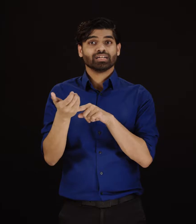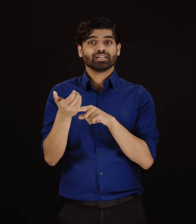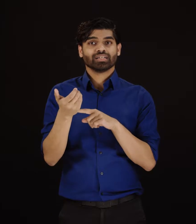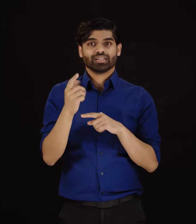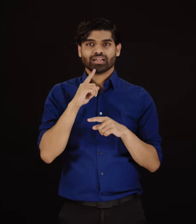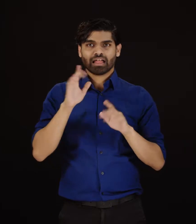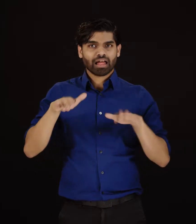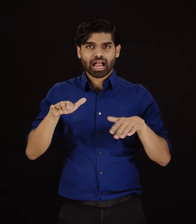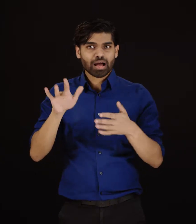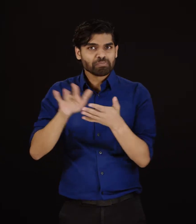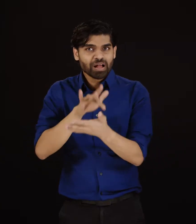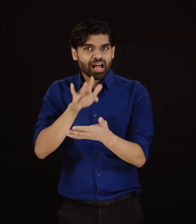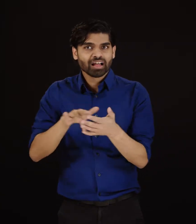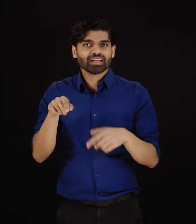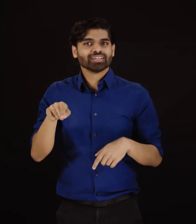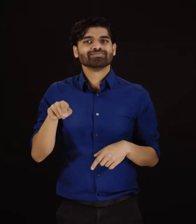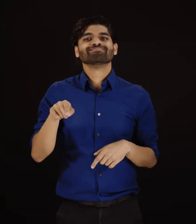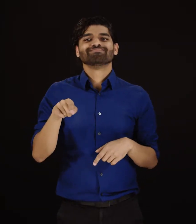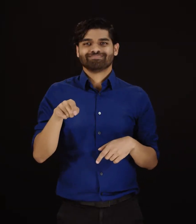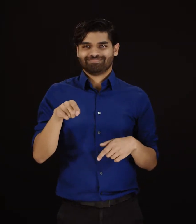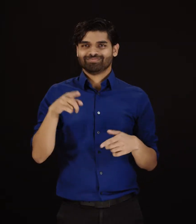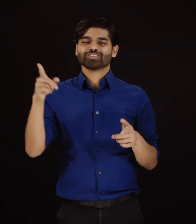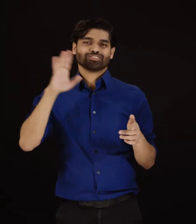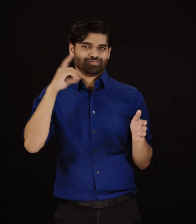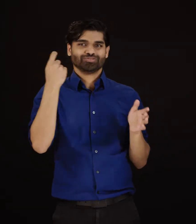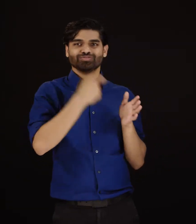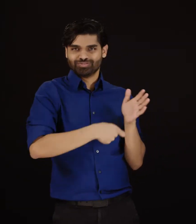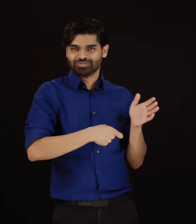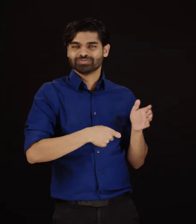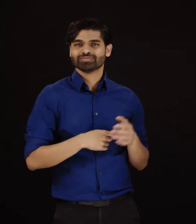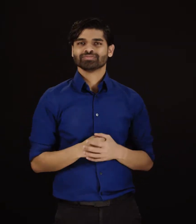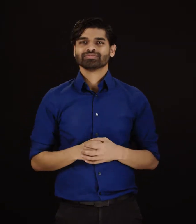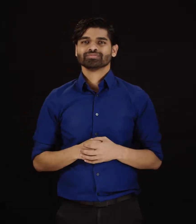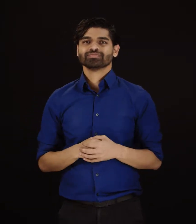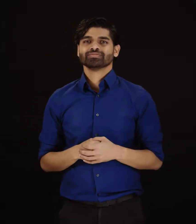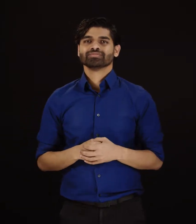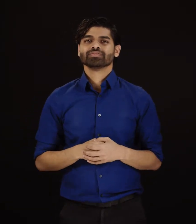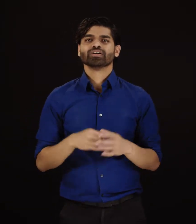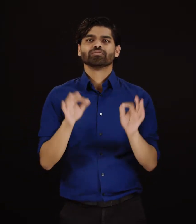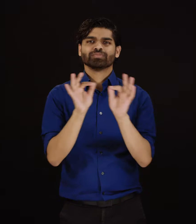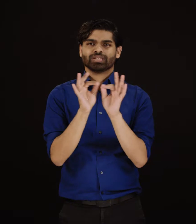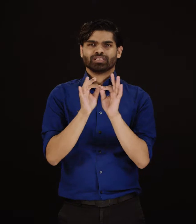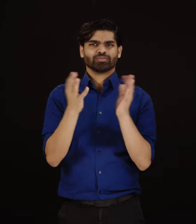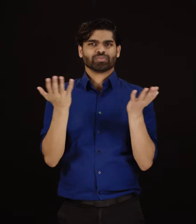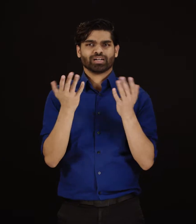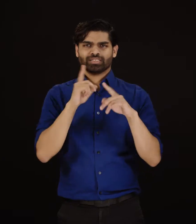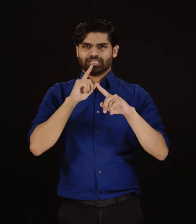customer has been with the service provider, and whether a device was subsidized at activation. If a customer